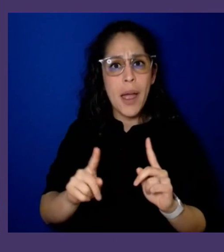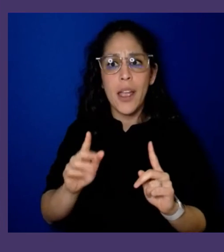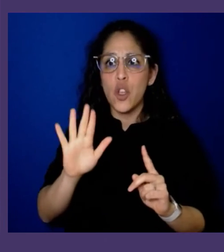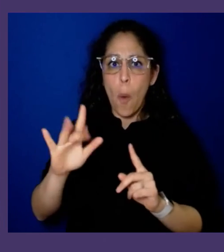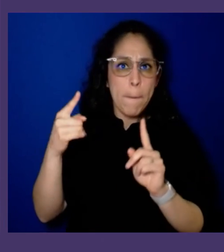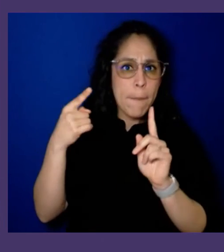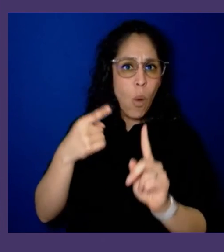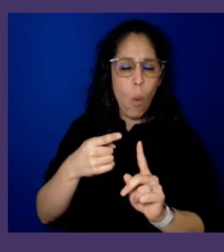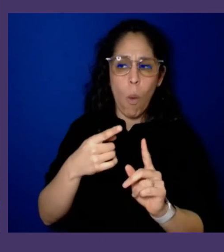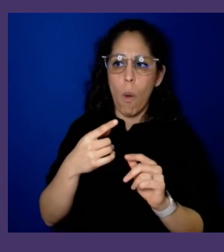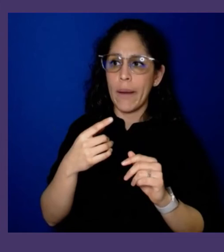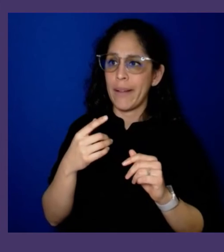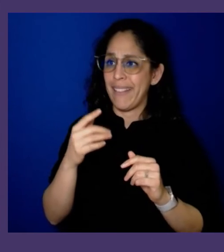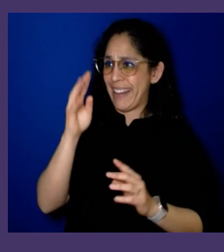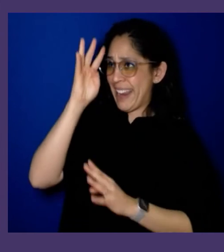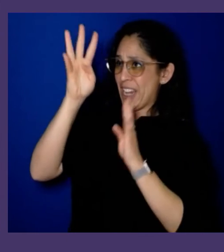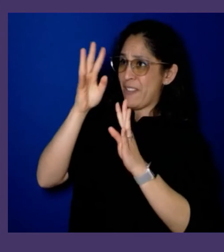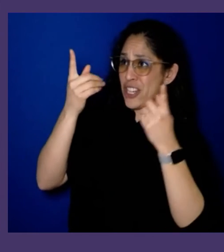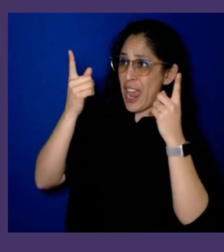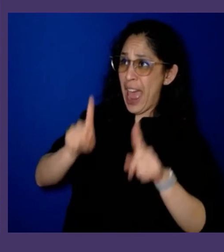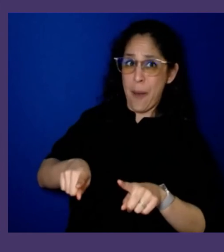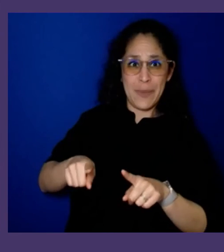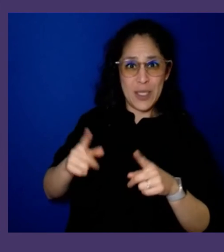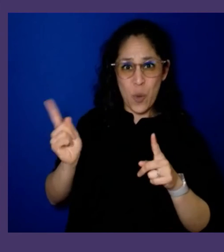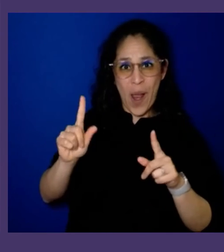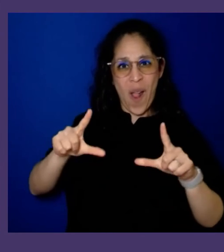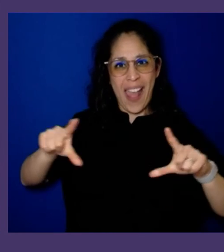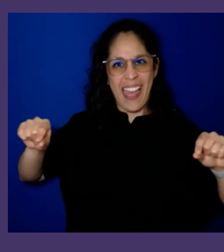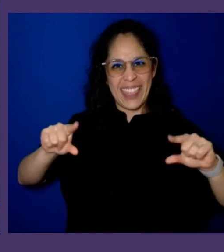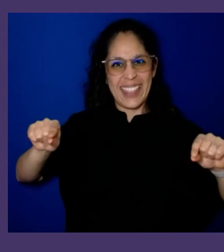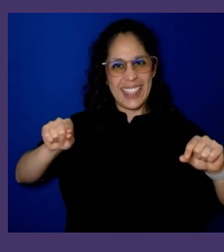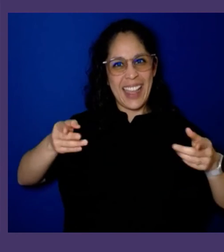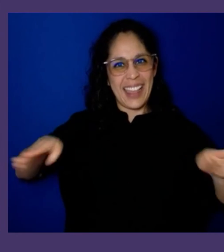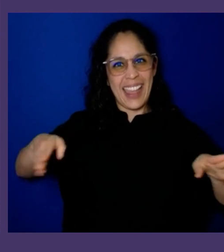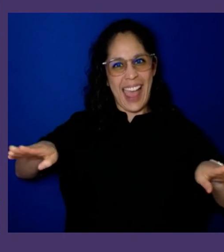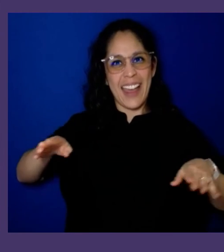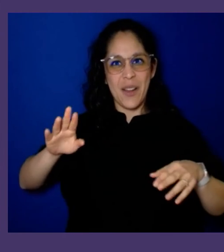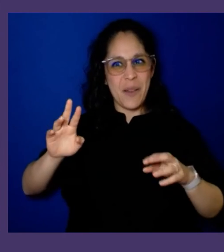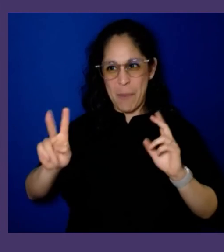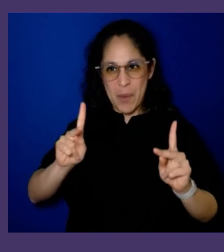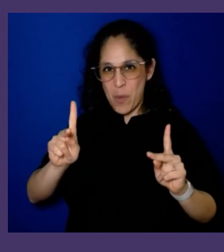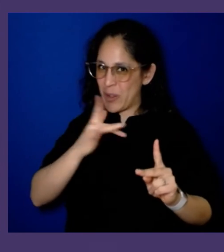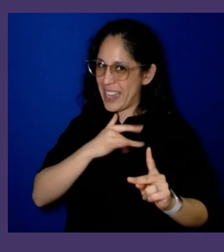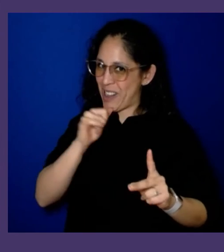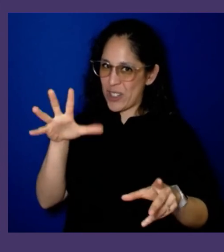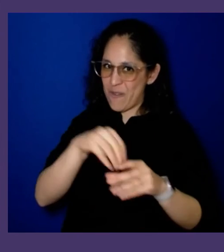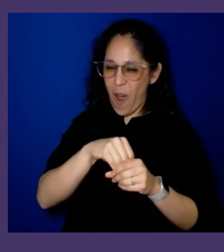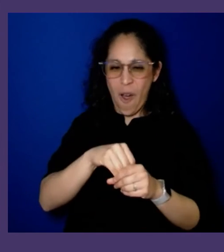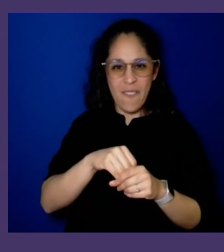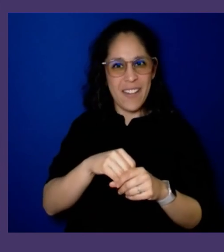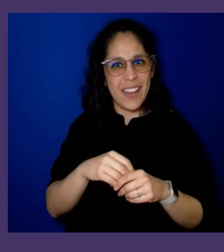innovation happens at the edges and really embracing differences and what that can lead to in terms of innovation.